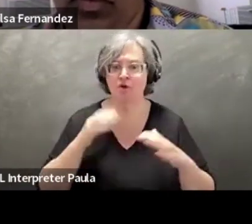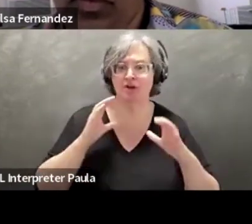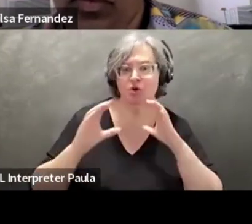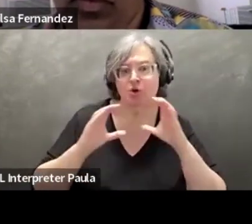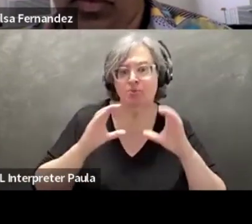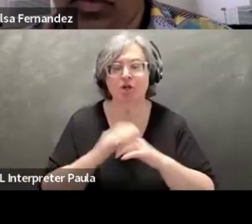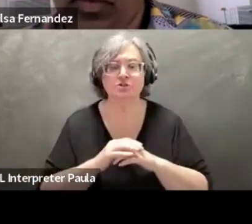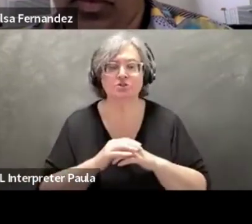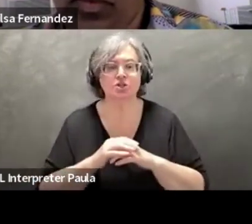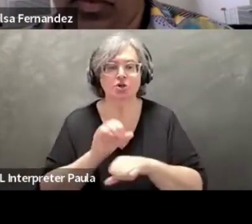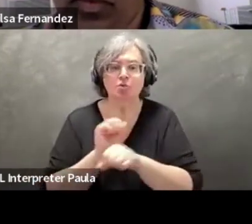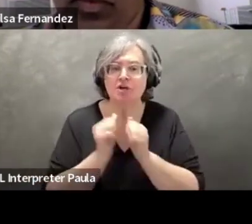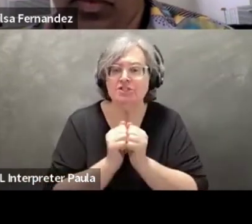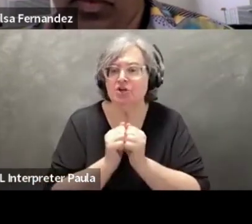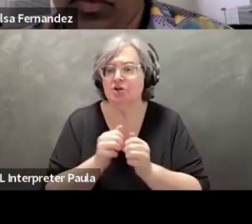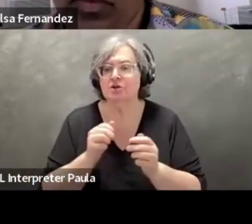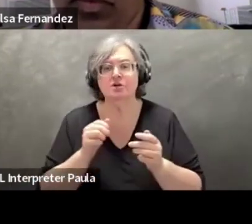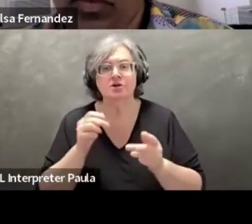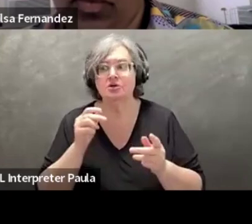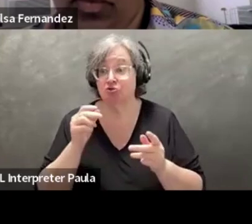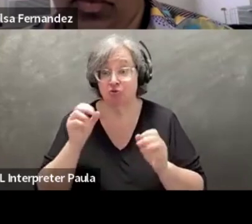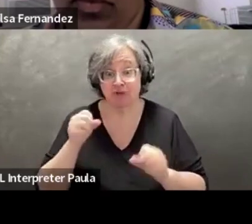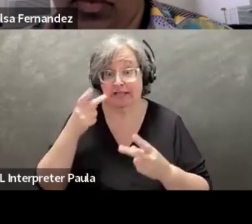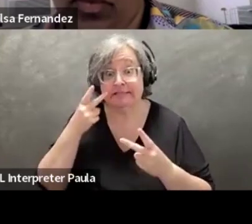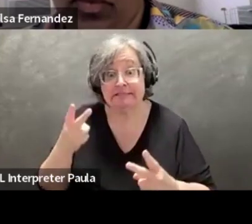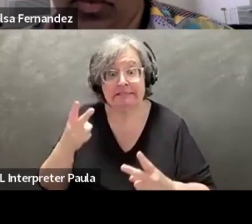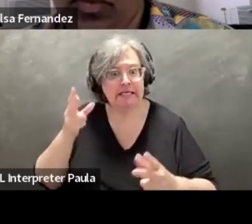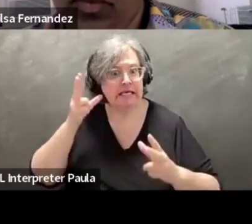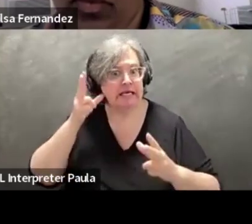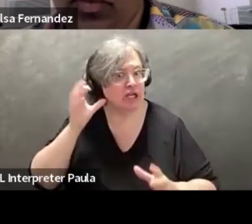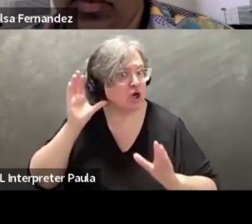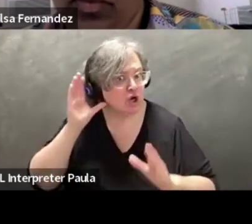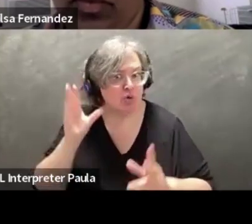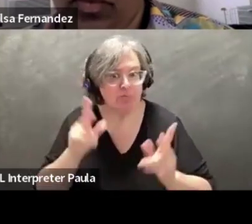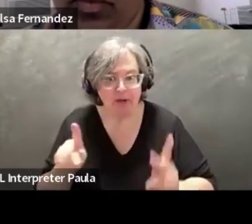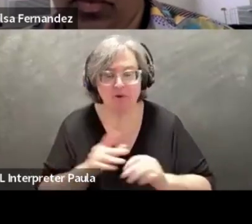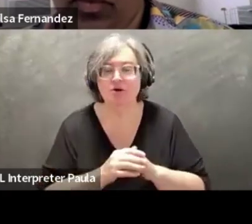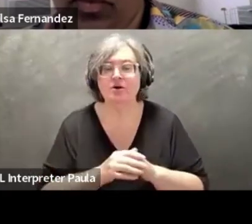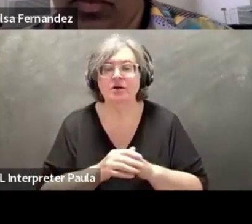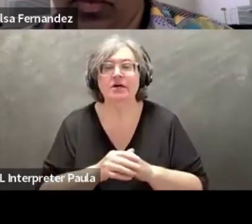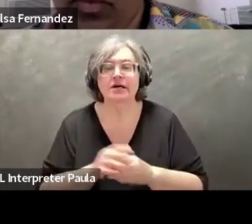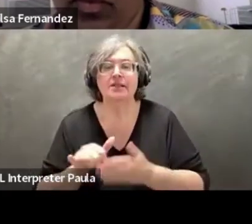working together, when people are being heard and seen. This is like. This is what can the powerful, positive, wonderful